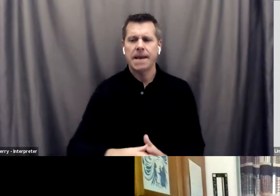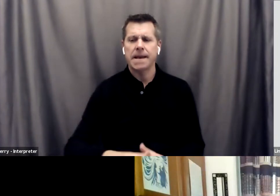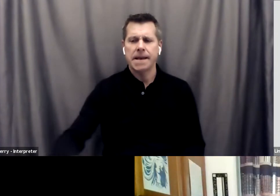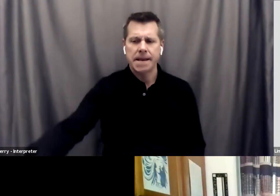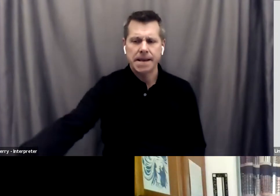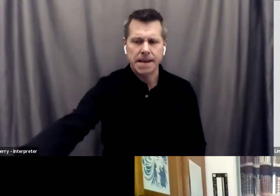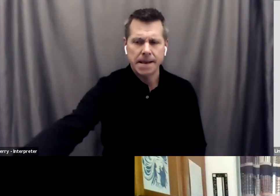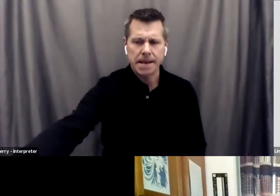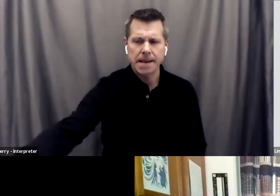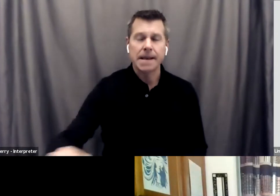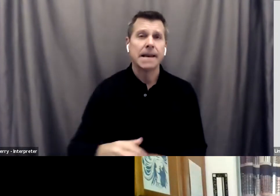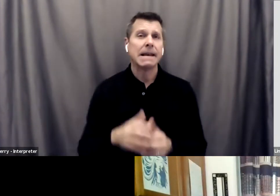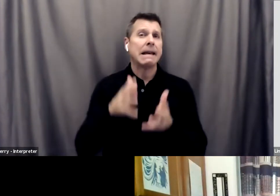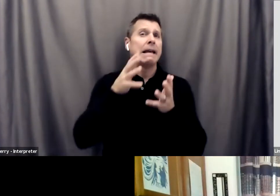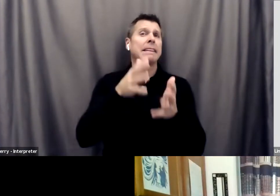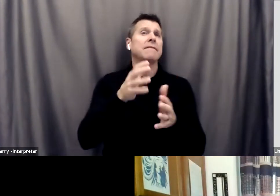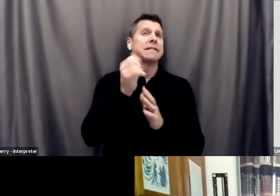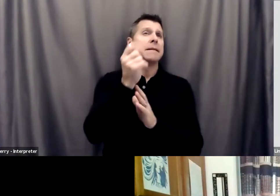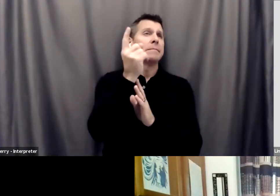We have 10 more minutes if anybody else has any question.